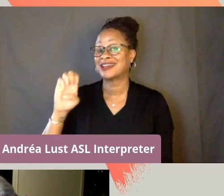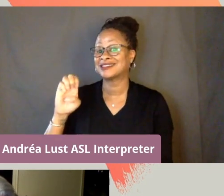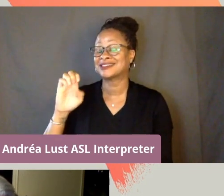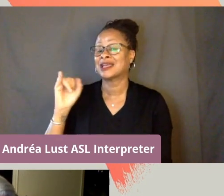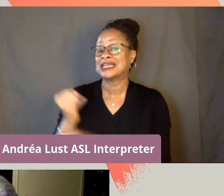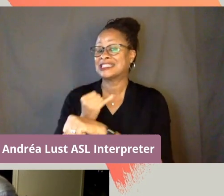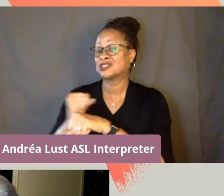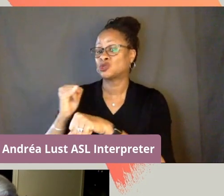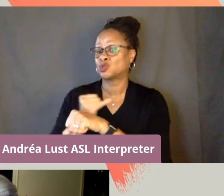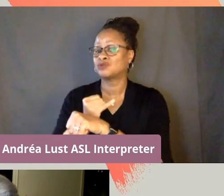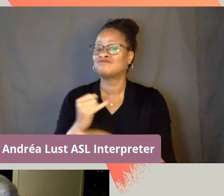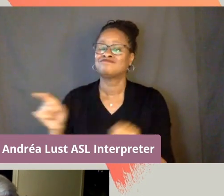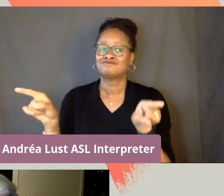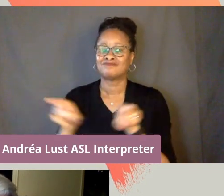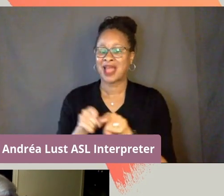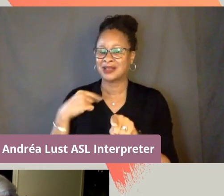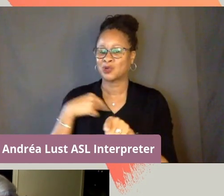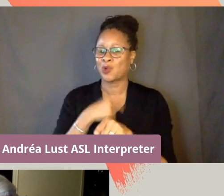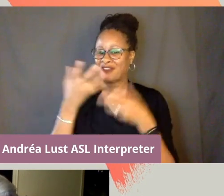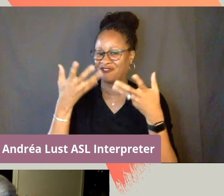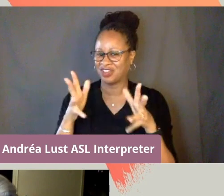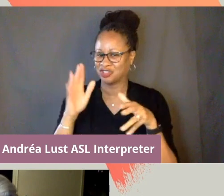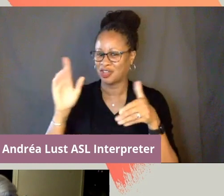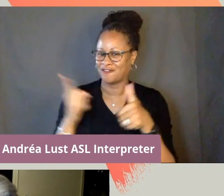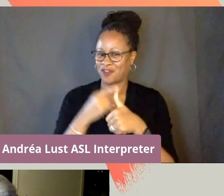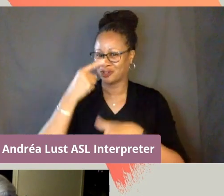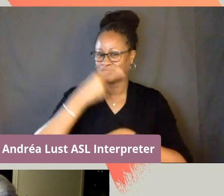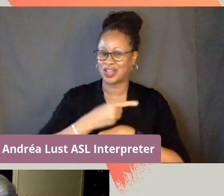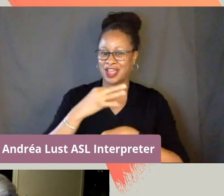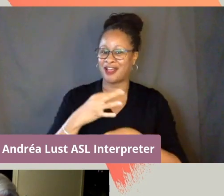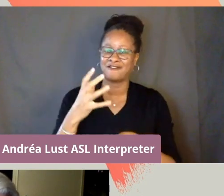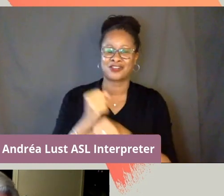And as we finish out this first day of Getting Real together,